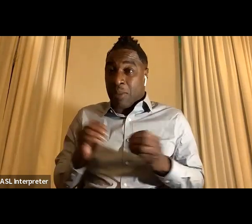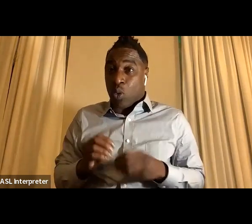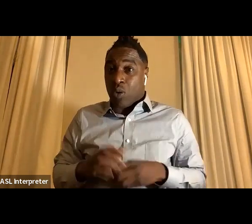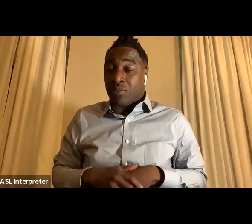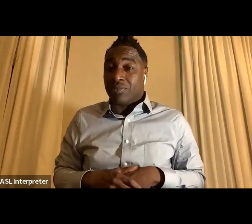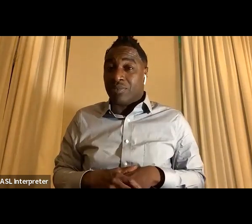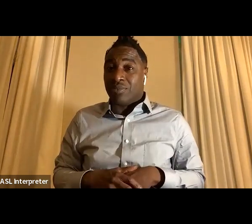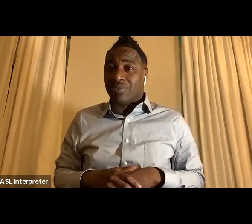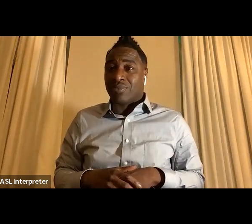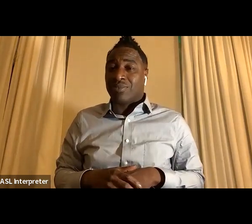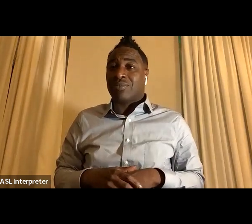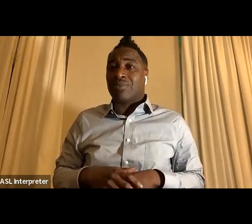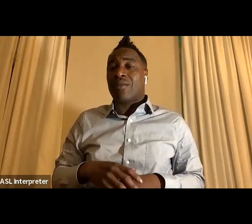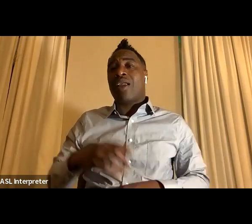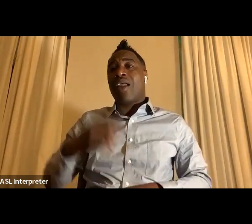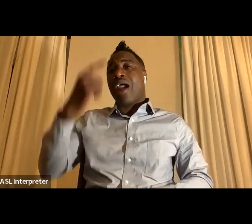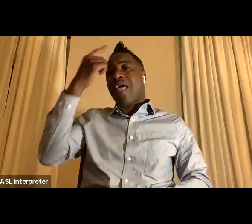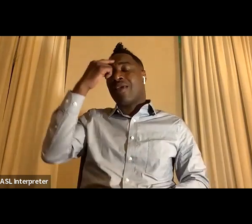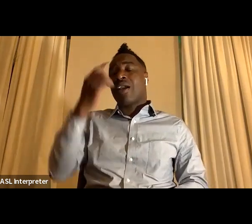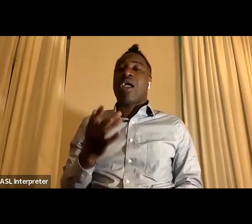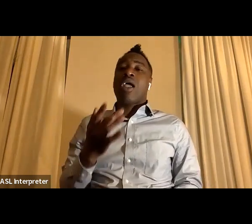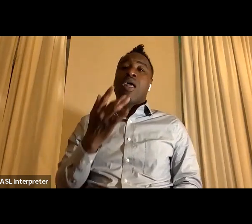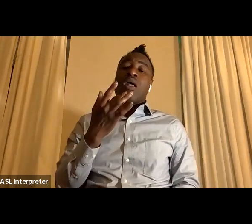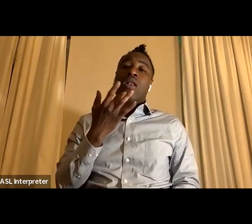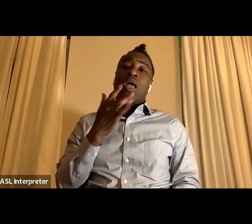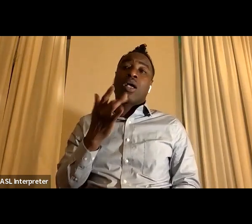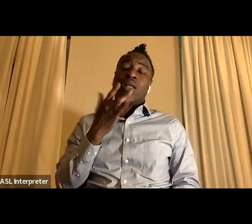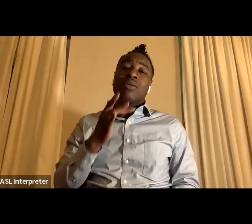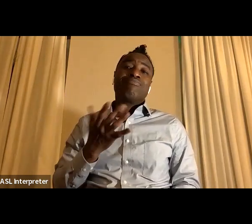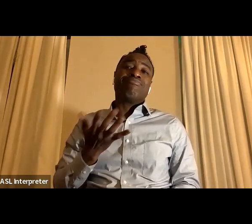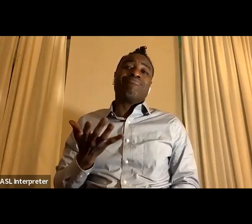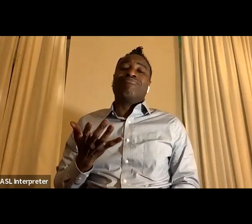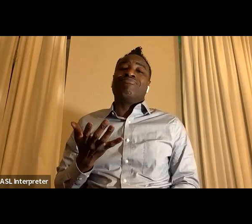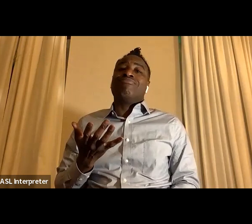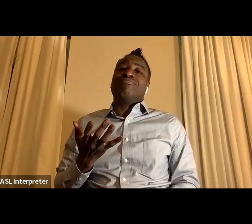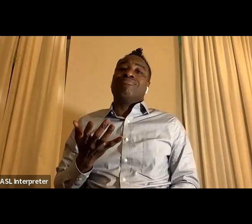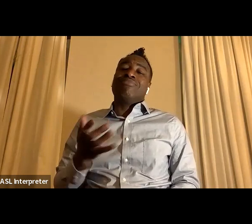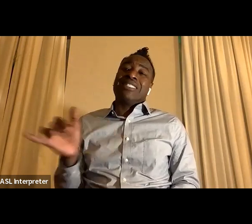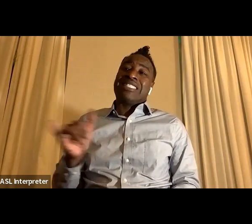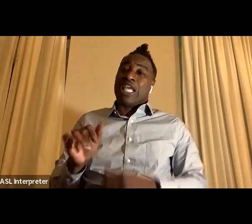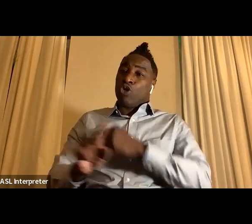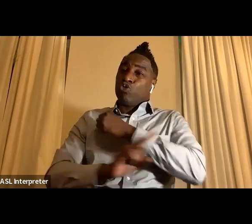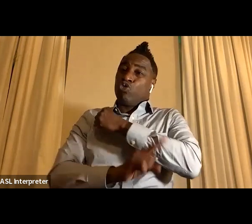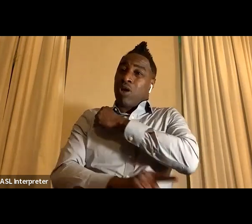And I think, you know, luckily it's just like it's just like kind of like trash. And I kind of mean, it's just like receipts and